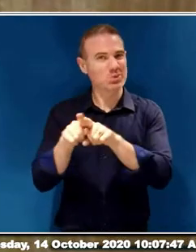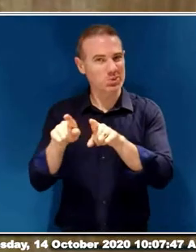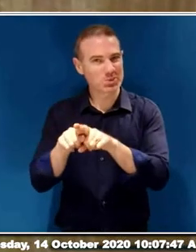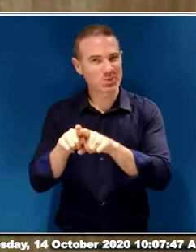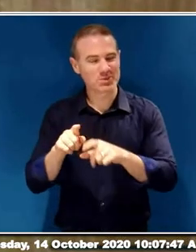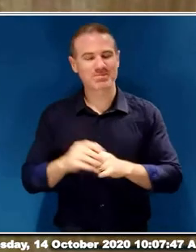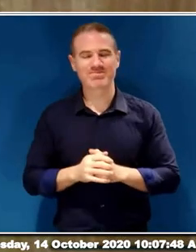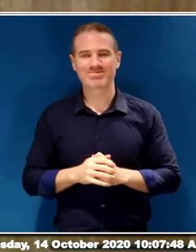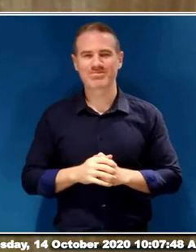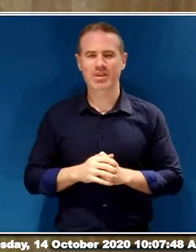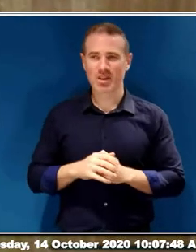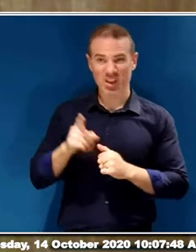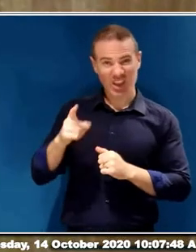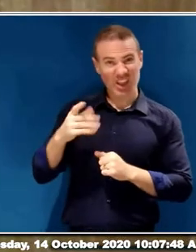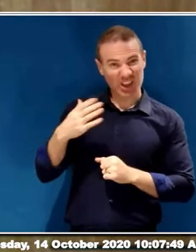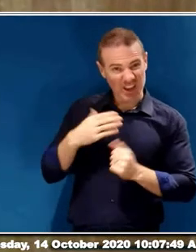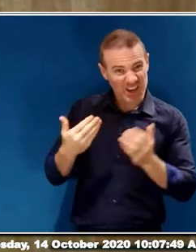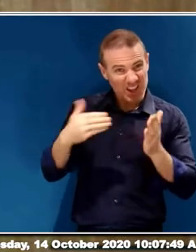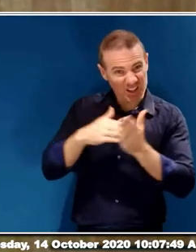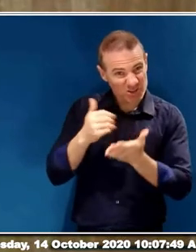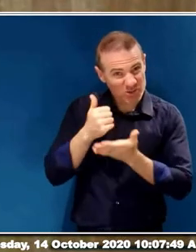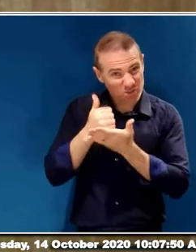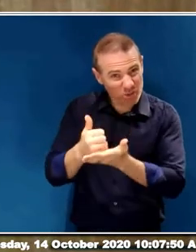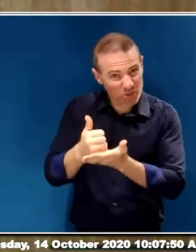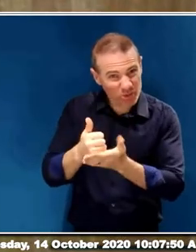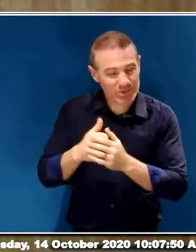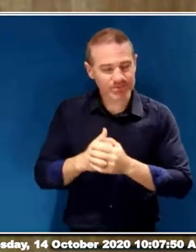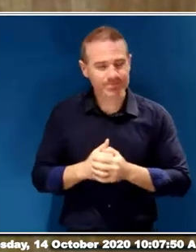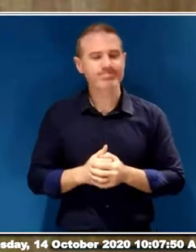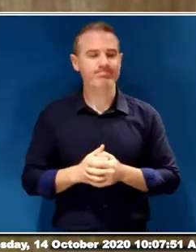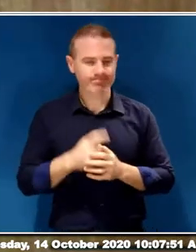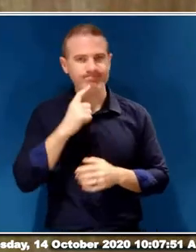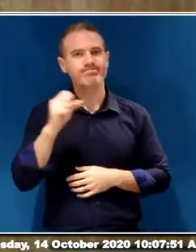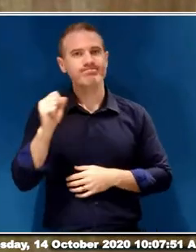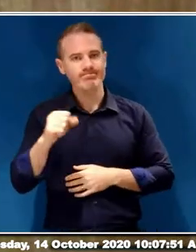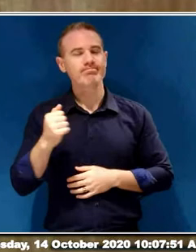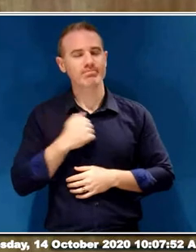Kobe requires significant one-to-one support at all times.